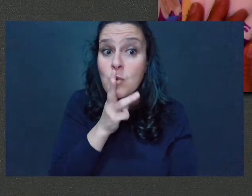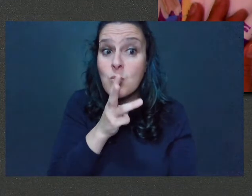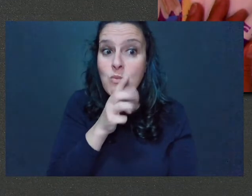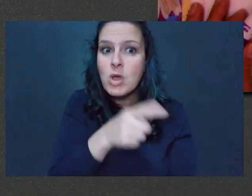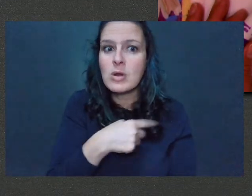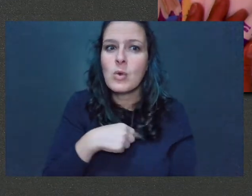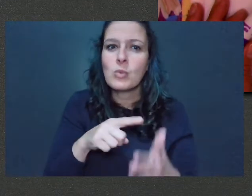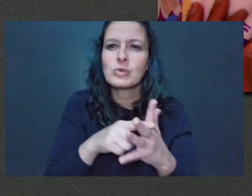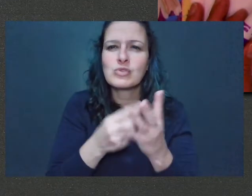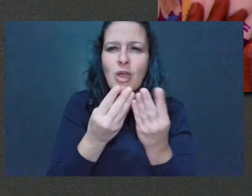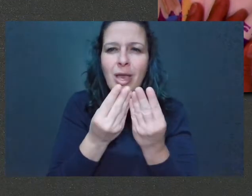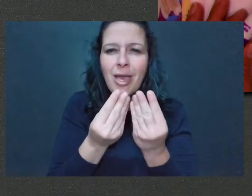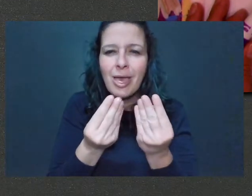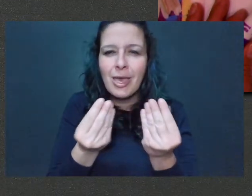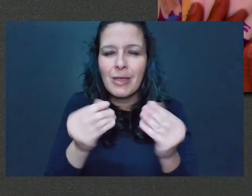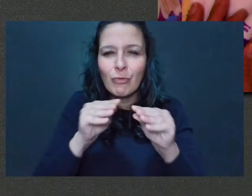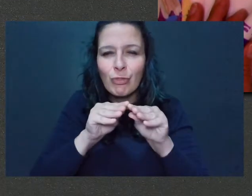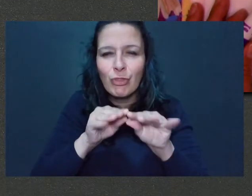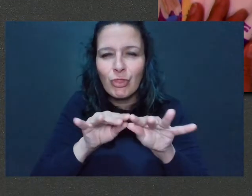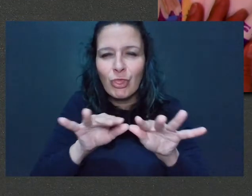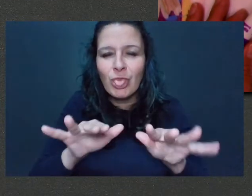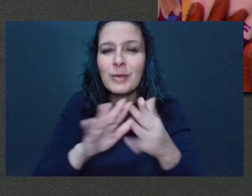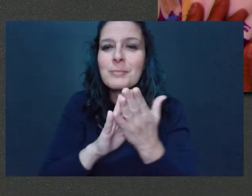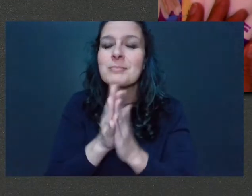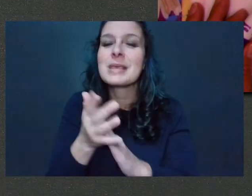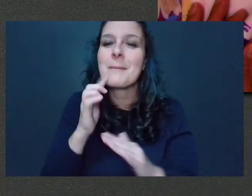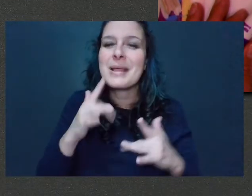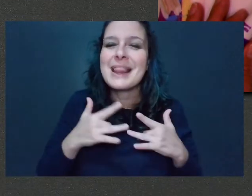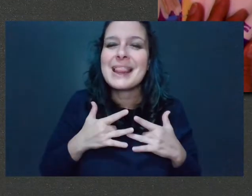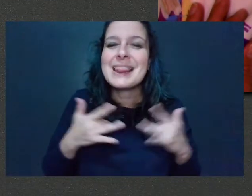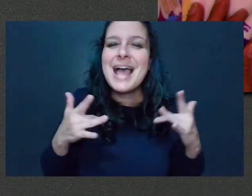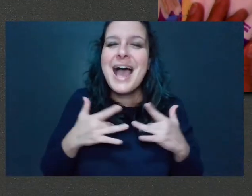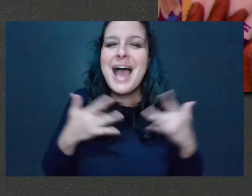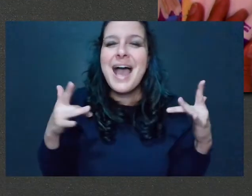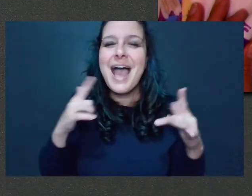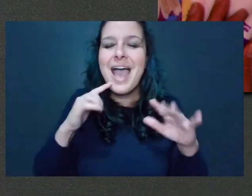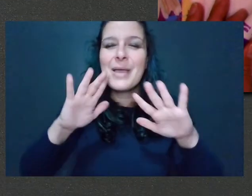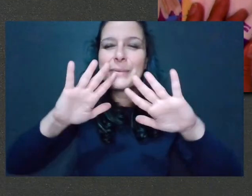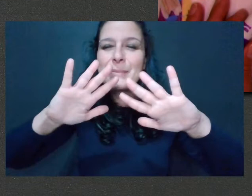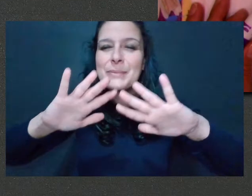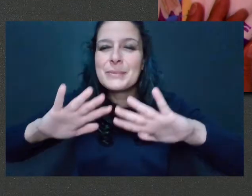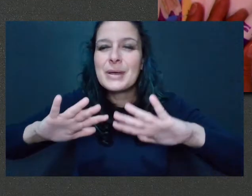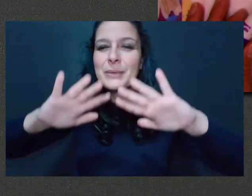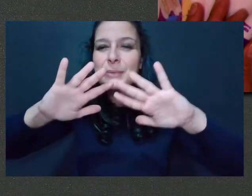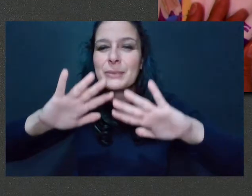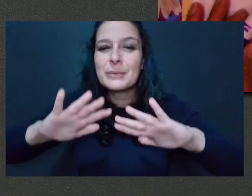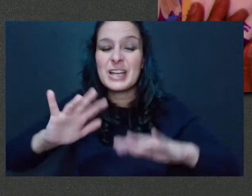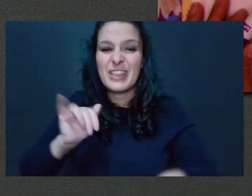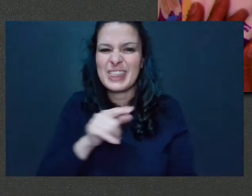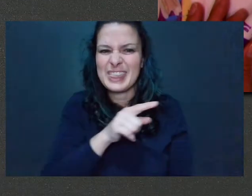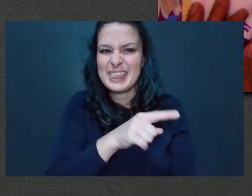They'll start turning to paint. It's gonna be a little lighter where the white is,